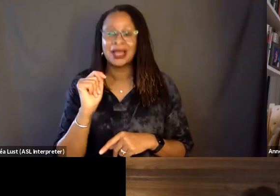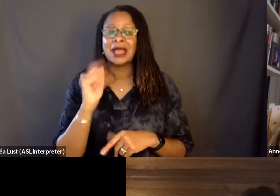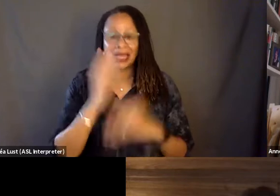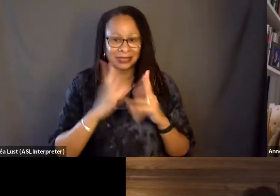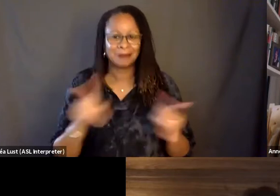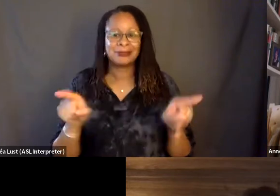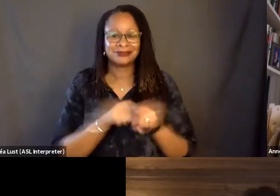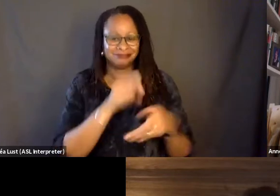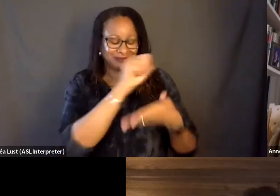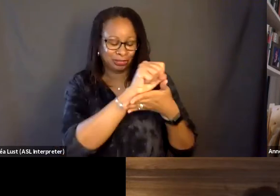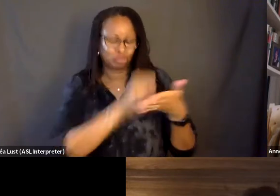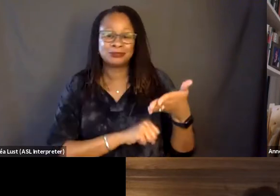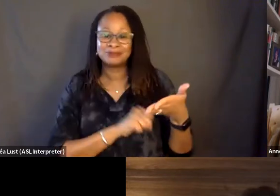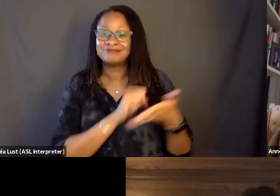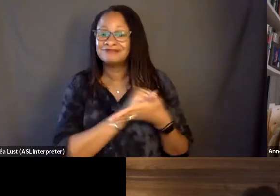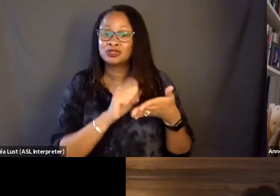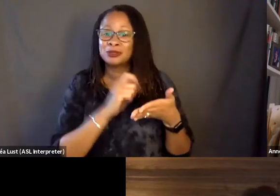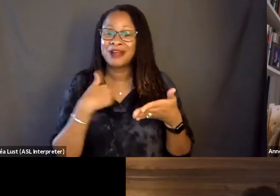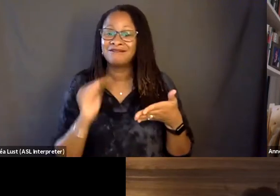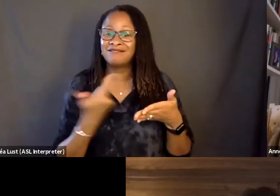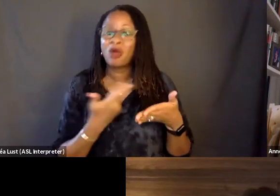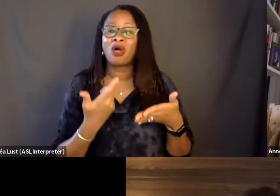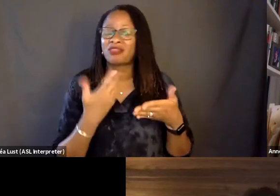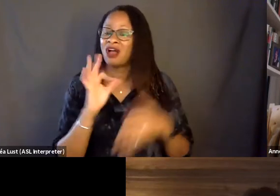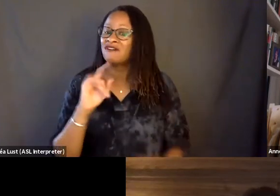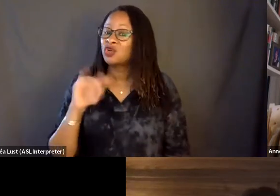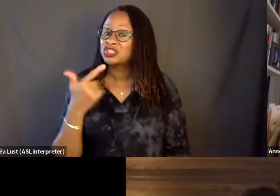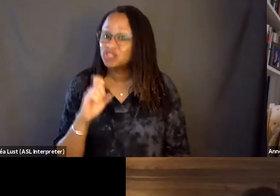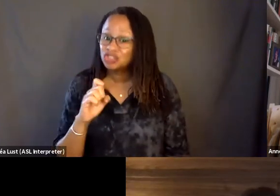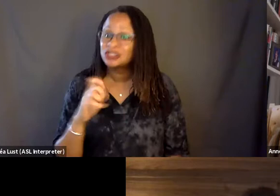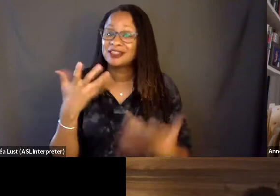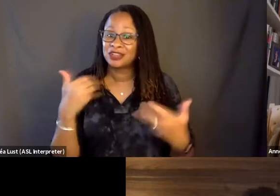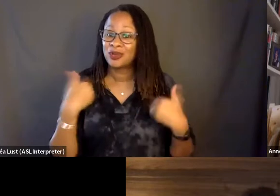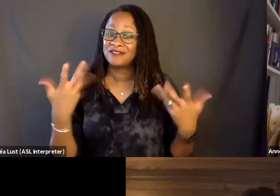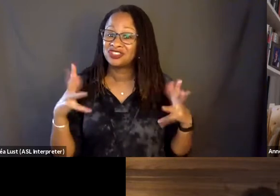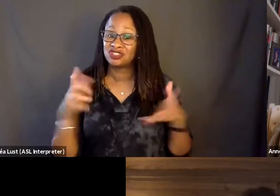They just end up being scripted through all the footage that you've actually shot.